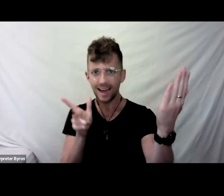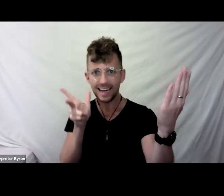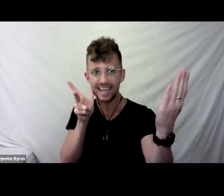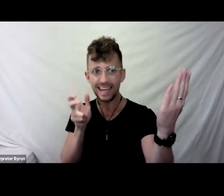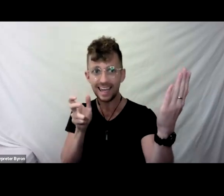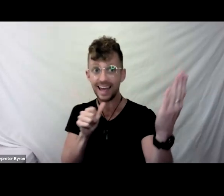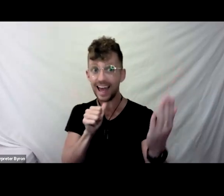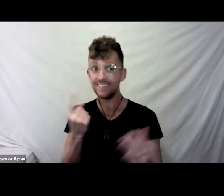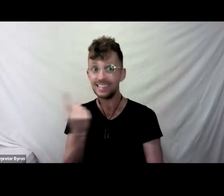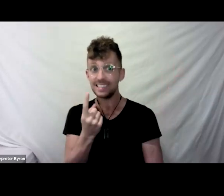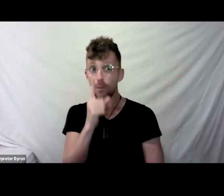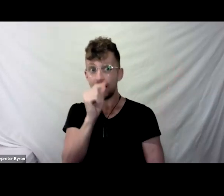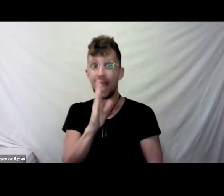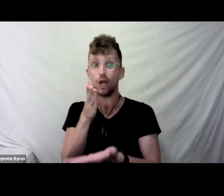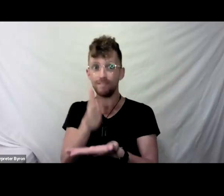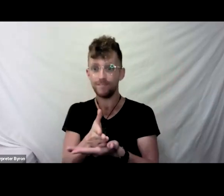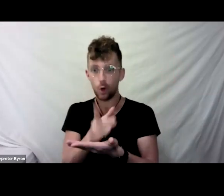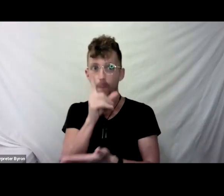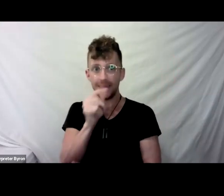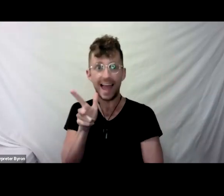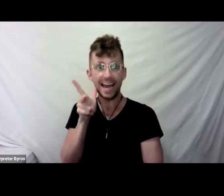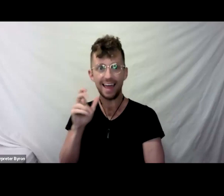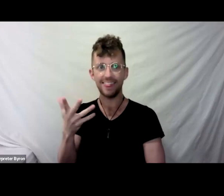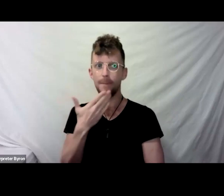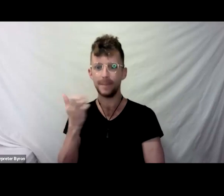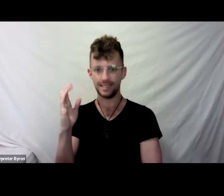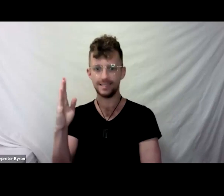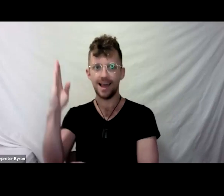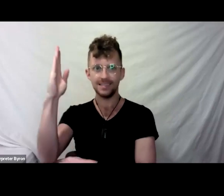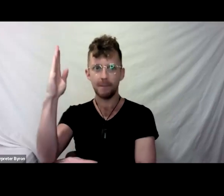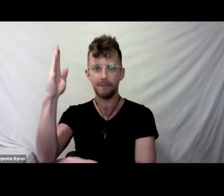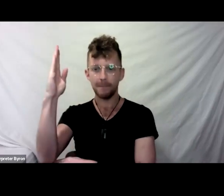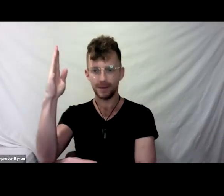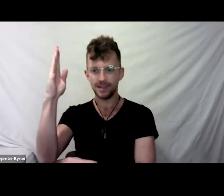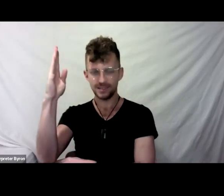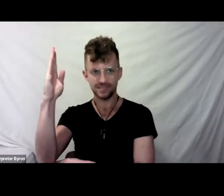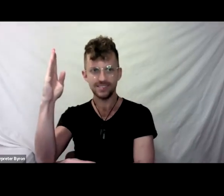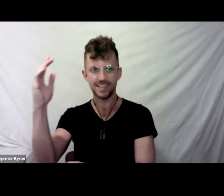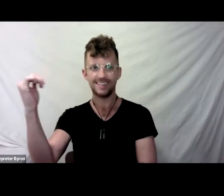if they could just confirm in the chat. Yep. Okay, we’ve got confirmation of that.